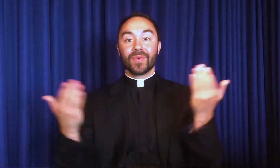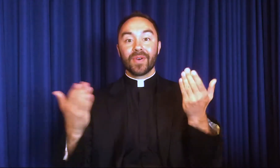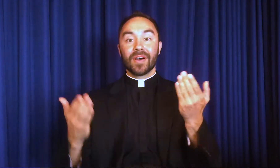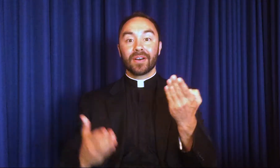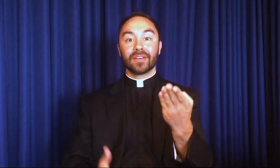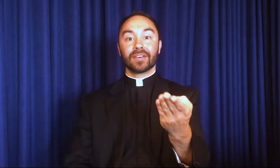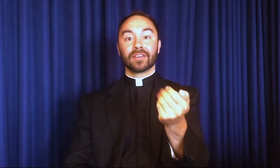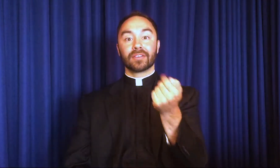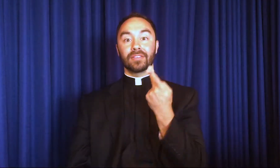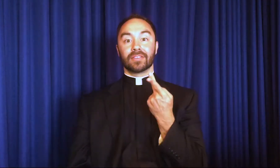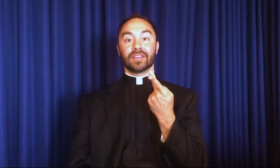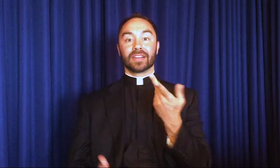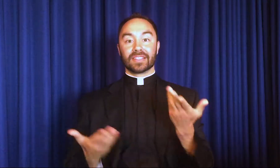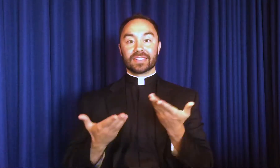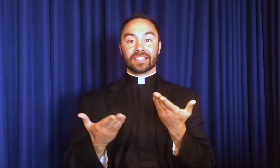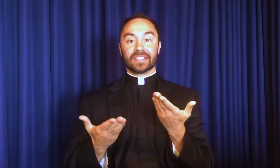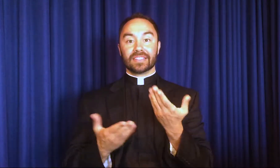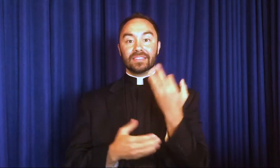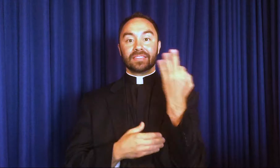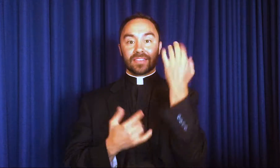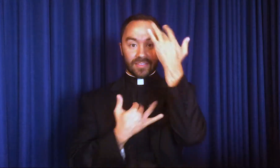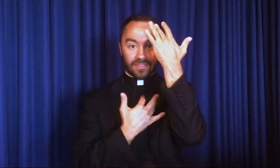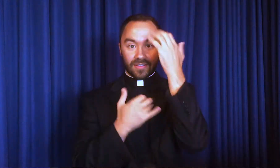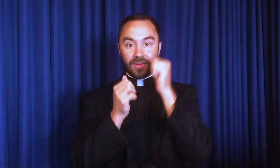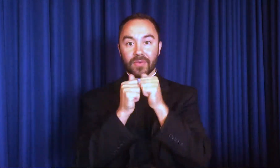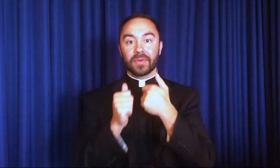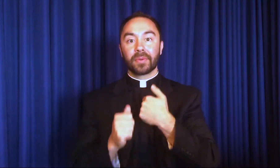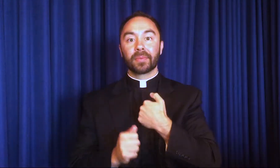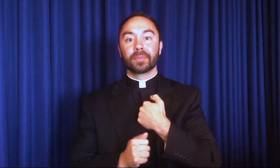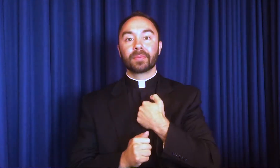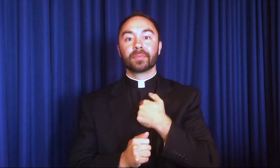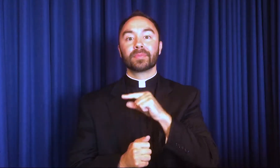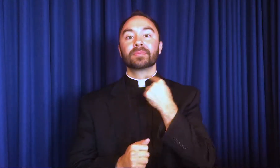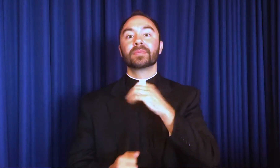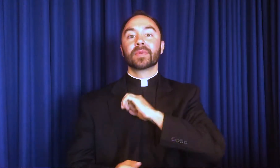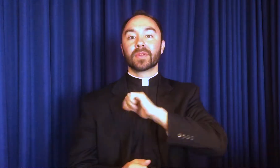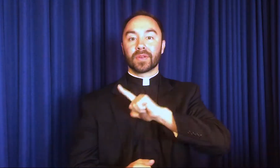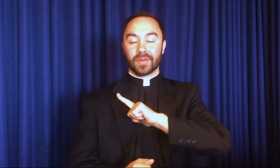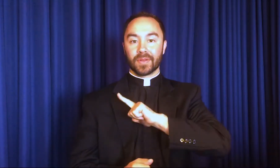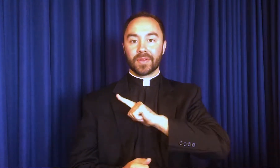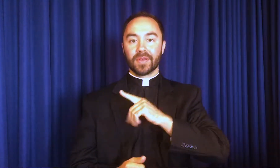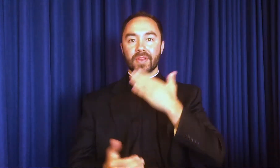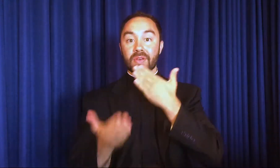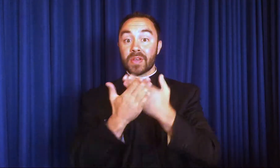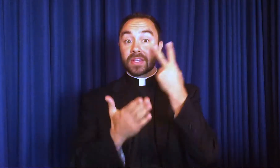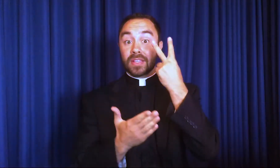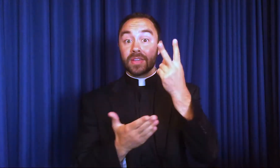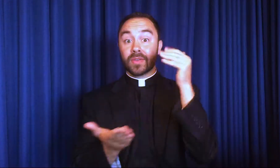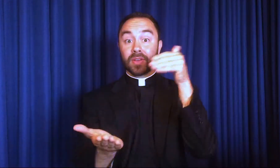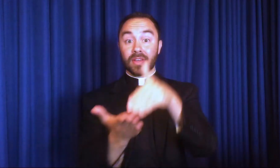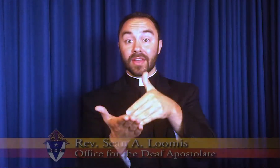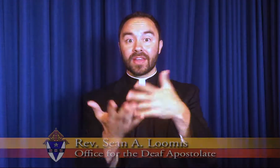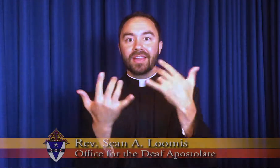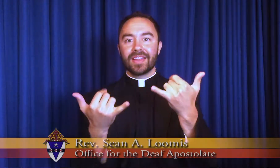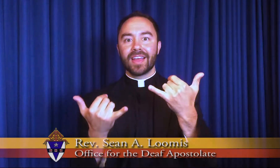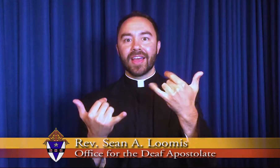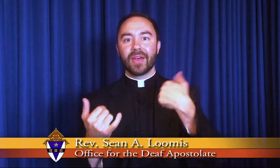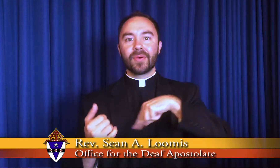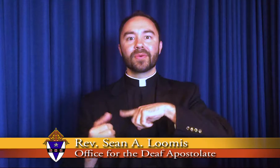Heading Home and welcome back to Friday Reflections with myself, Father Shawn Loomis. It's very good to see you again